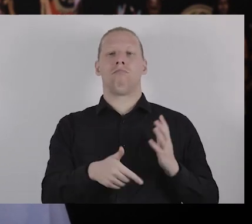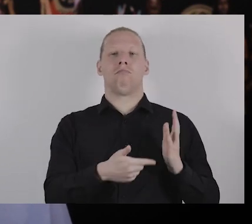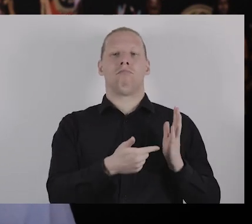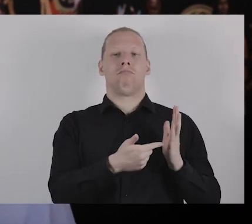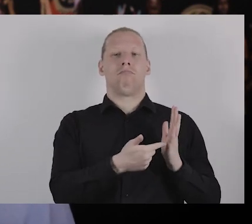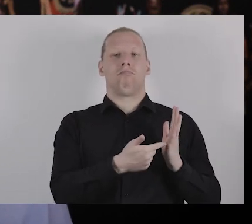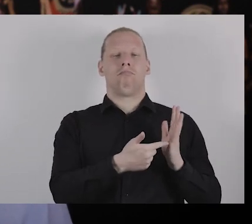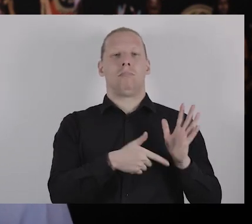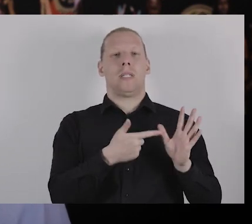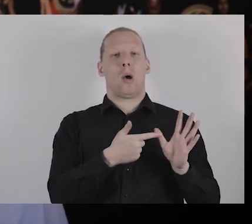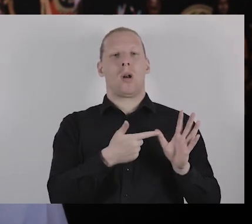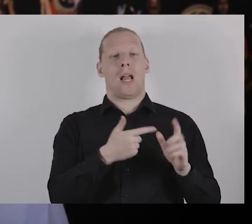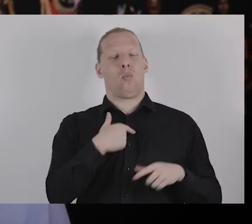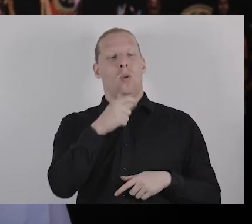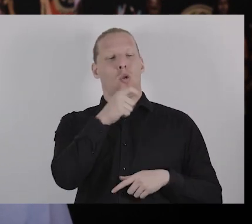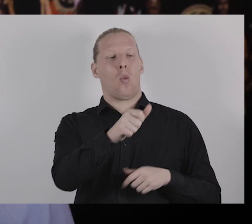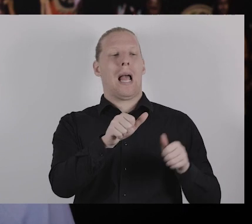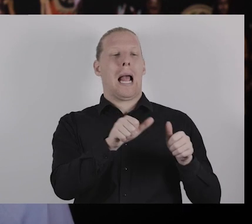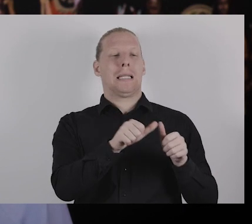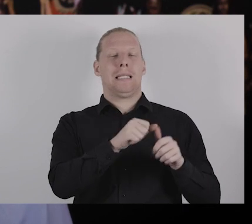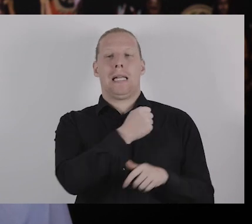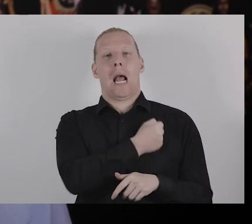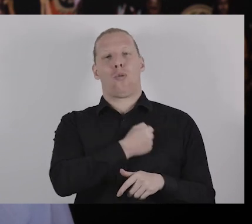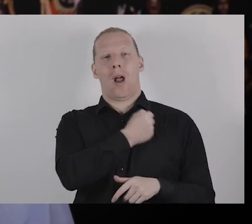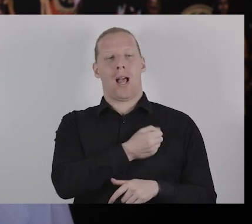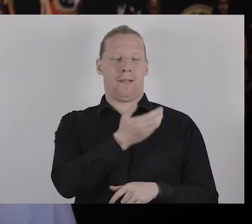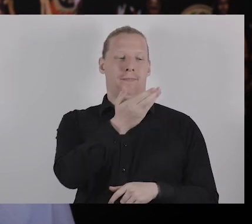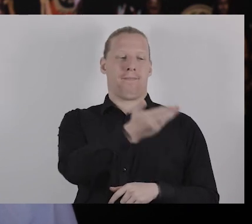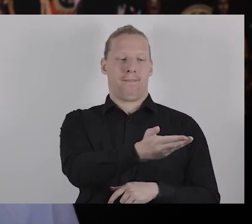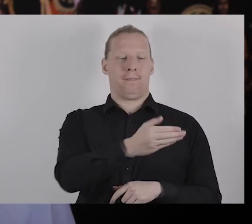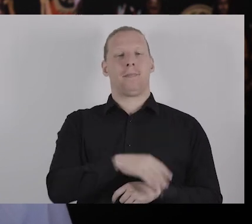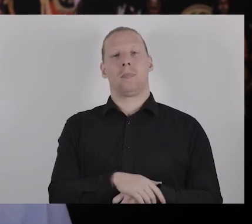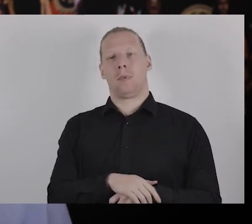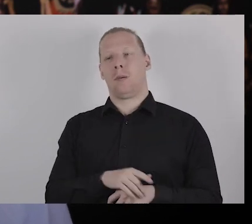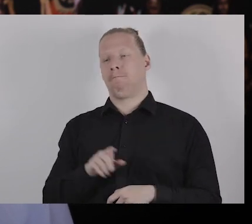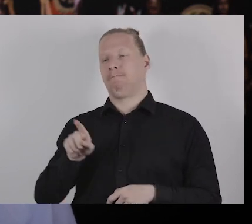are Te Aroha Paenga — affectionately known by us as Auntie Aroha —